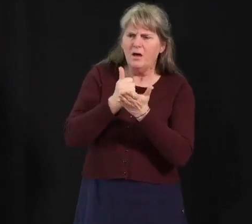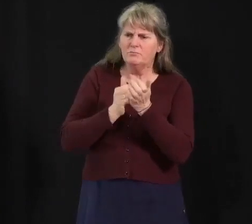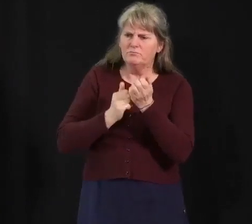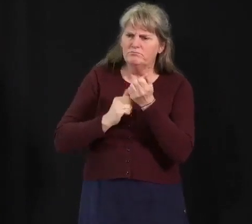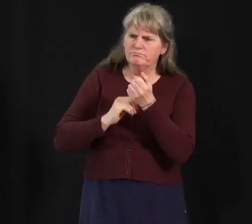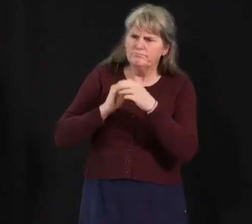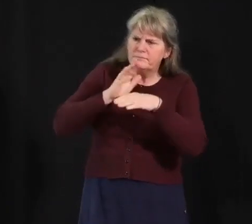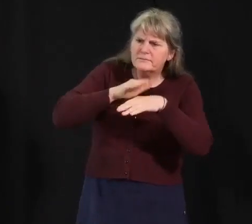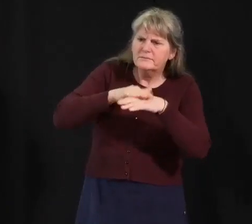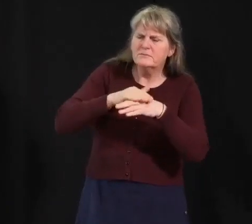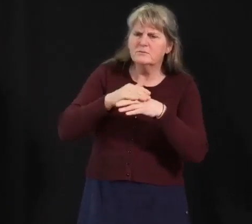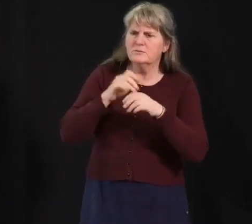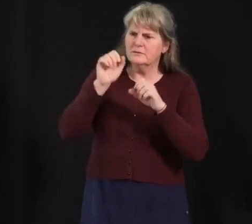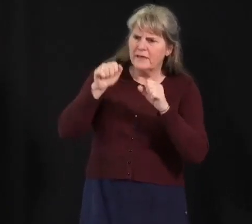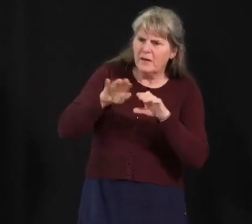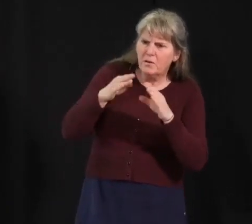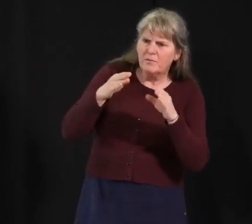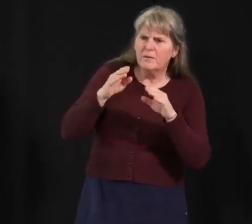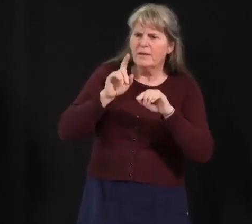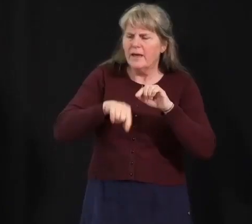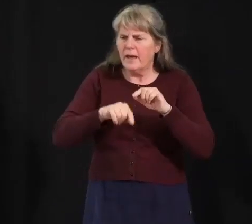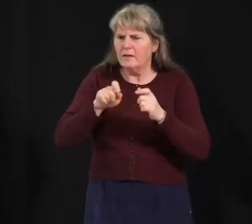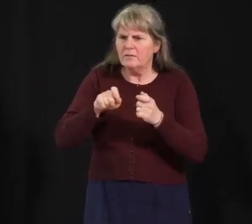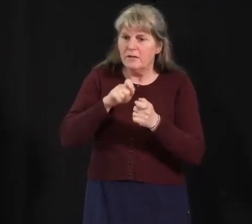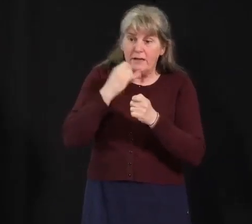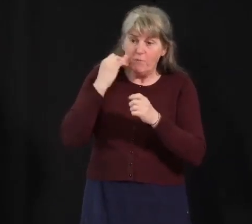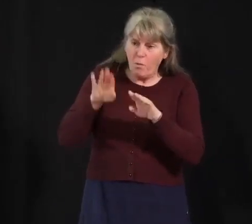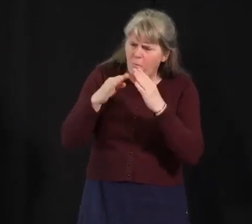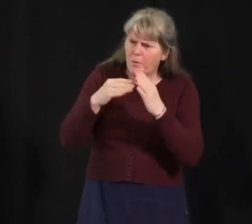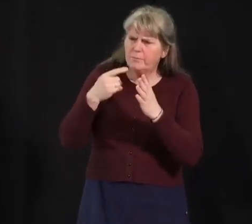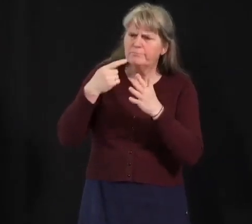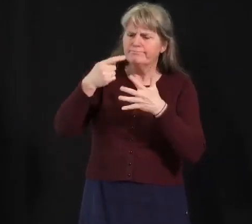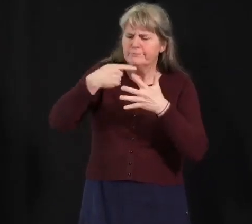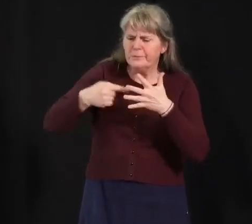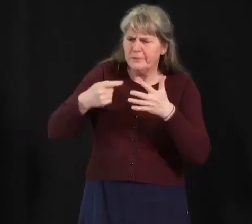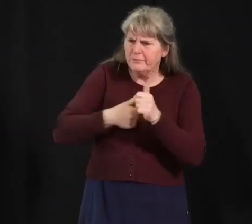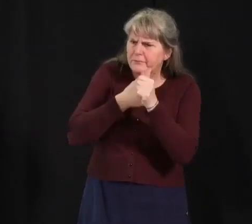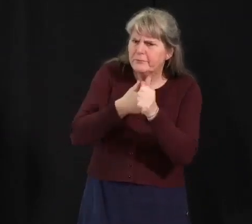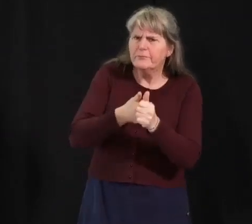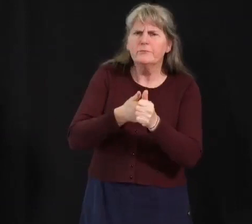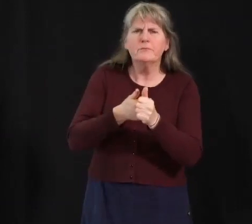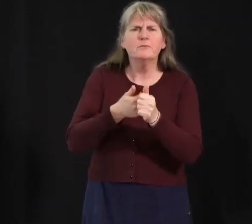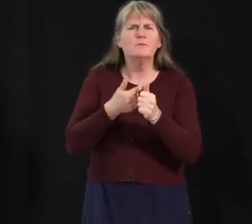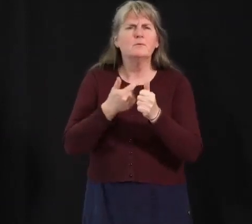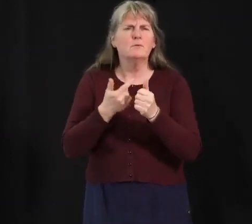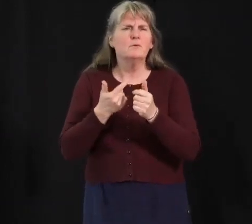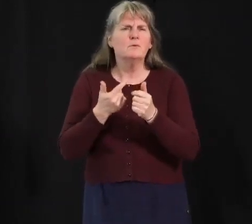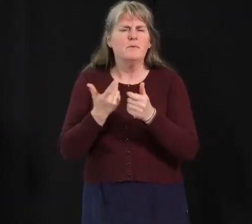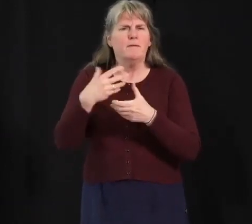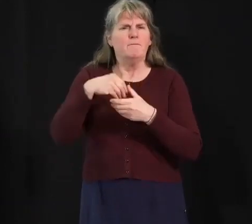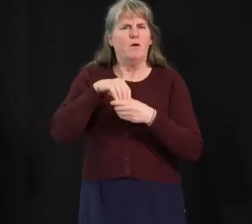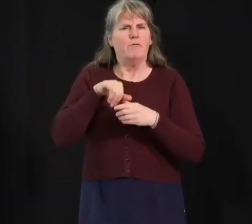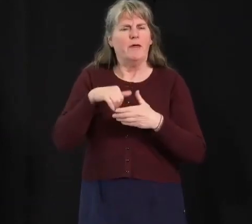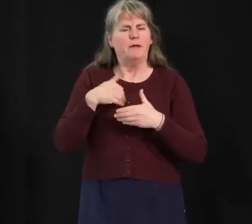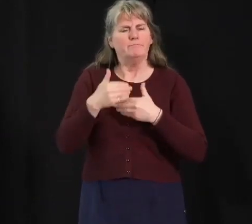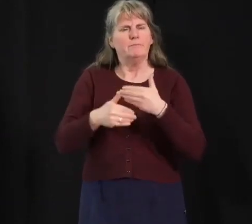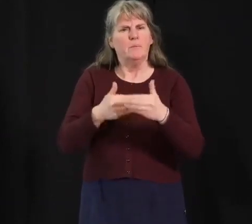So what I'm saying is, I think the future of our approach is to establish a framework for looking at each of these areas,